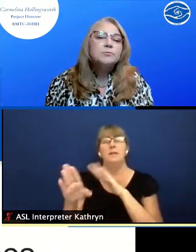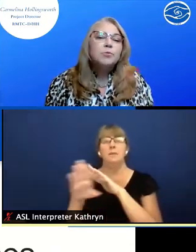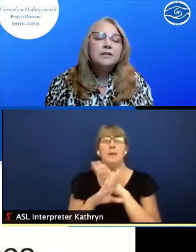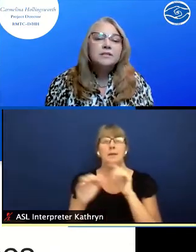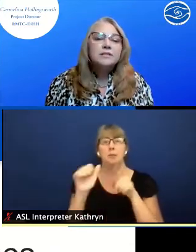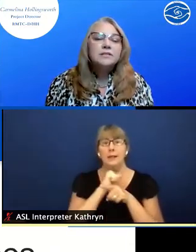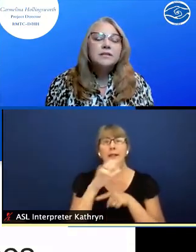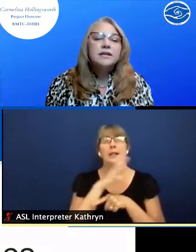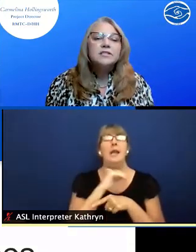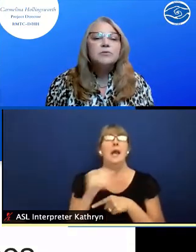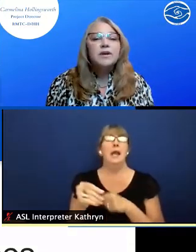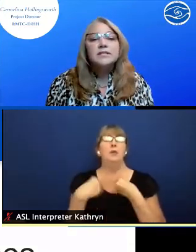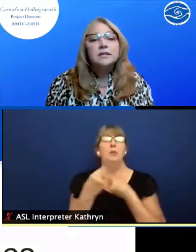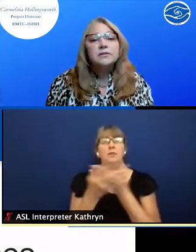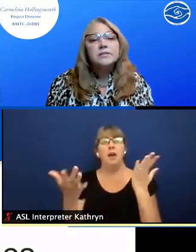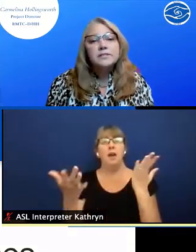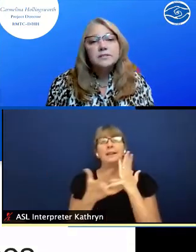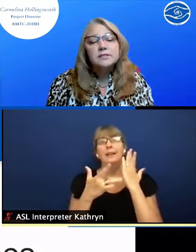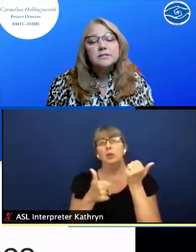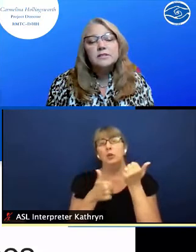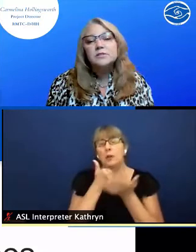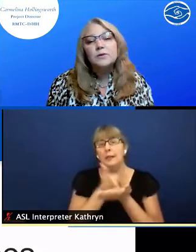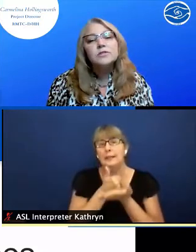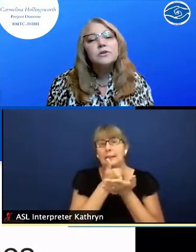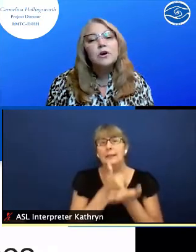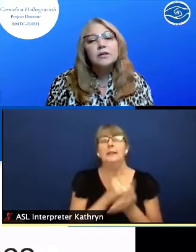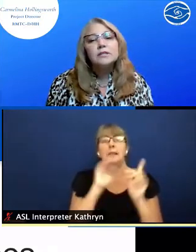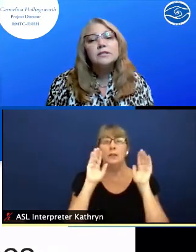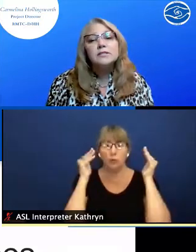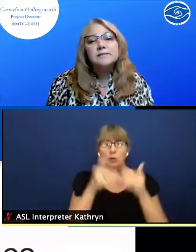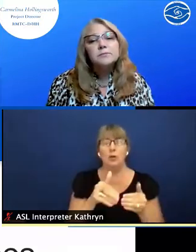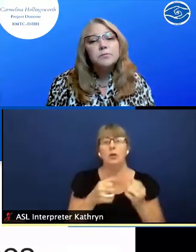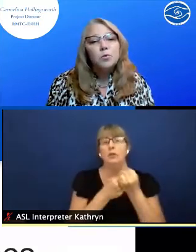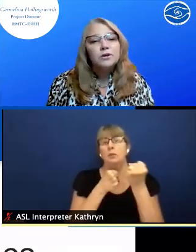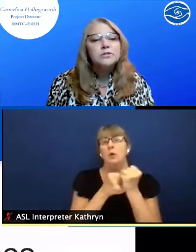practices, and to provide technical assistance, as well as targeted intensive support to school